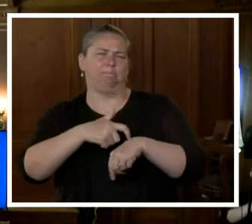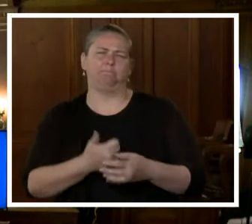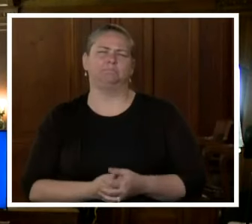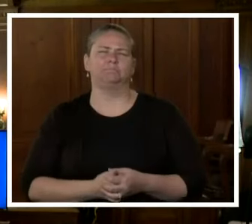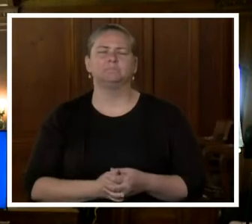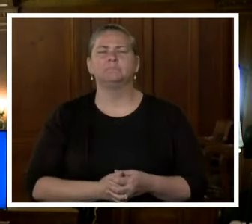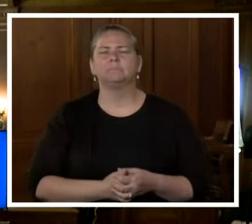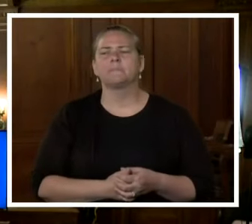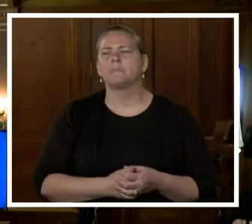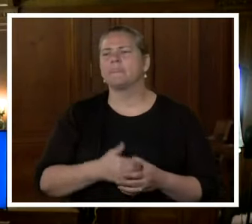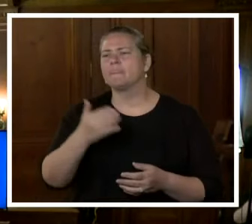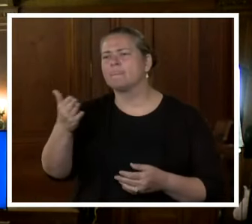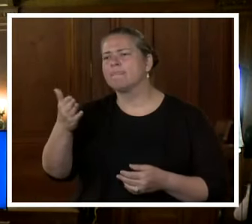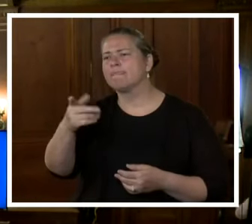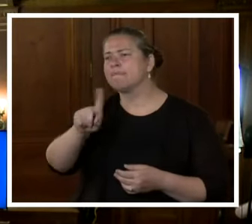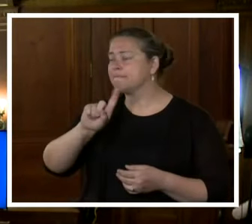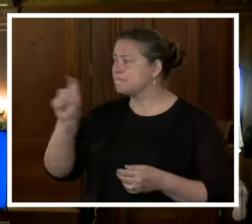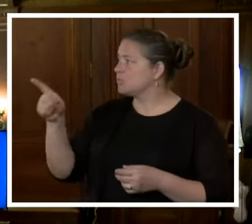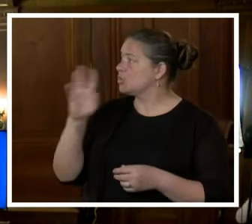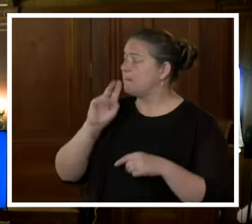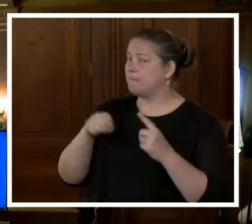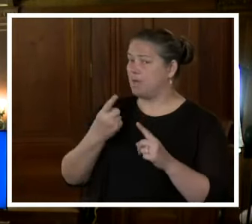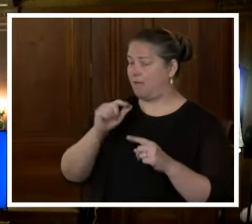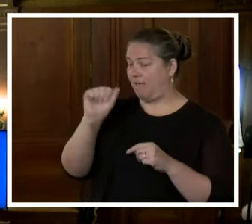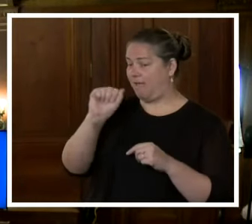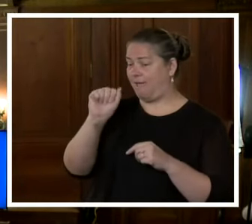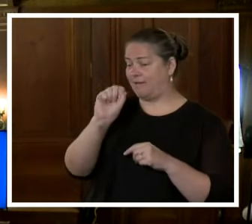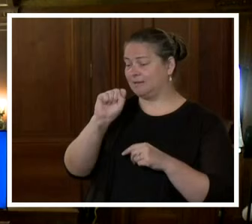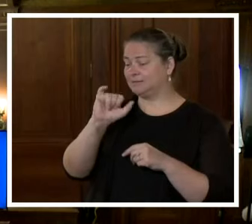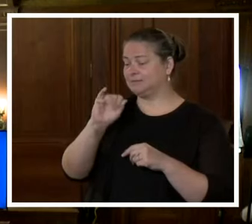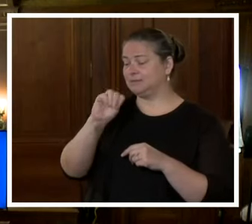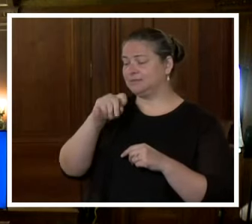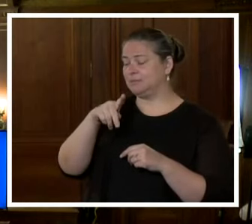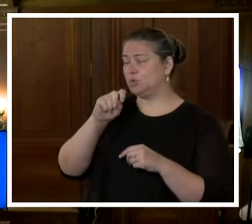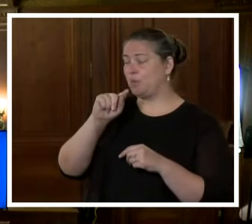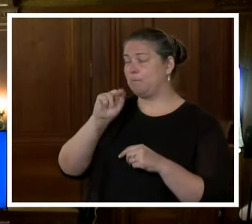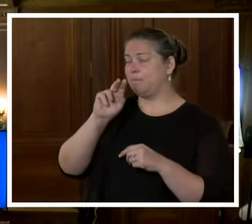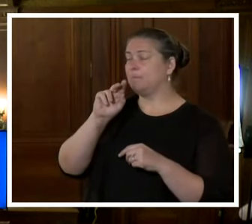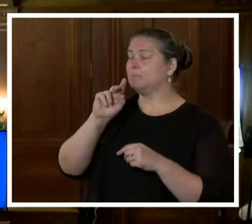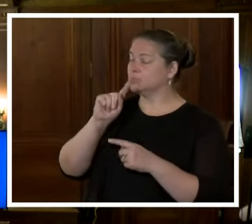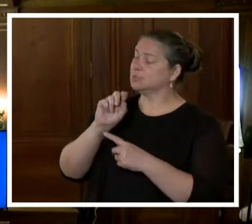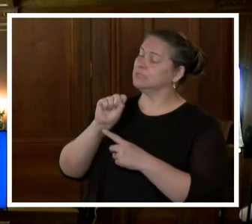WE'RE NOT THERE YET. DON'T SPEND YOUR MONEY CASH ON THESE.